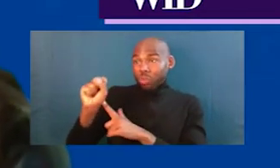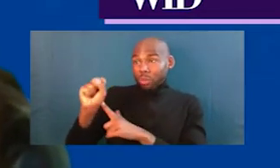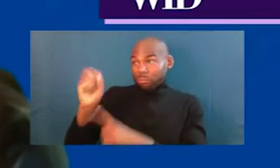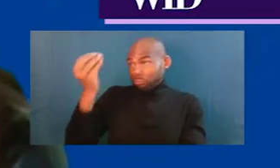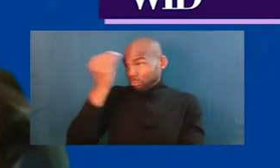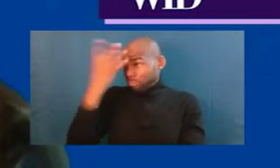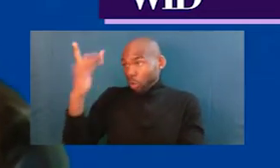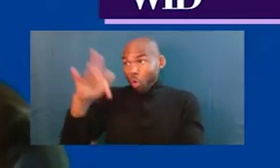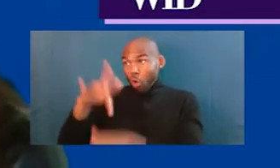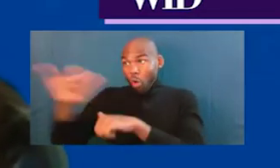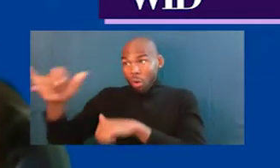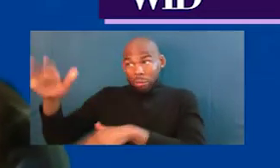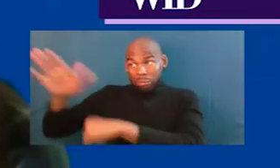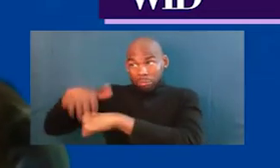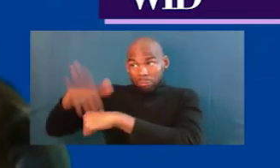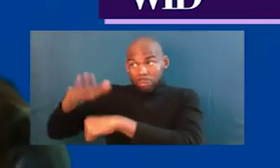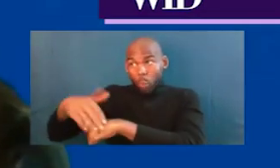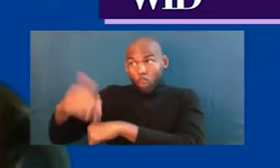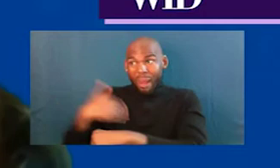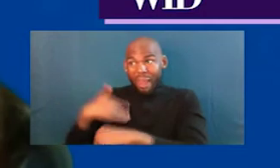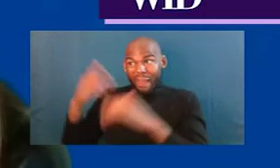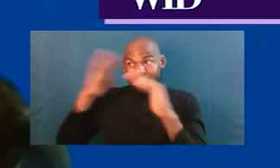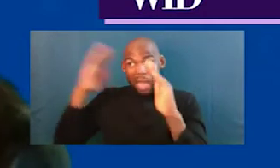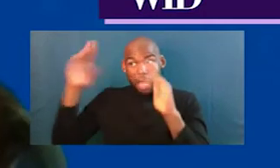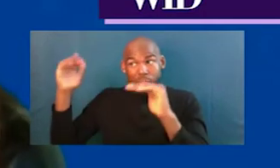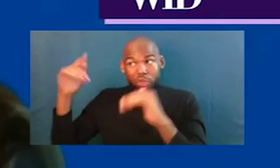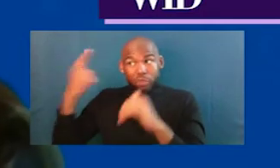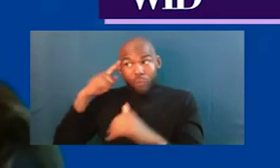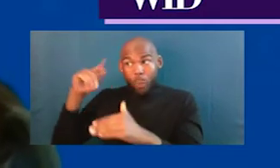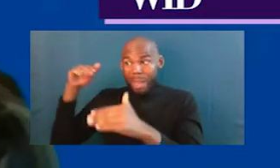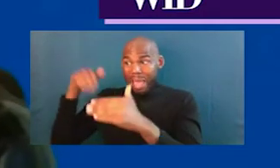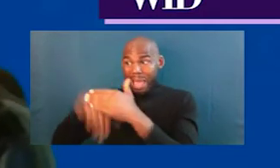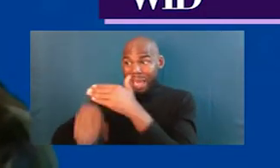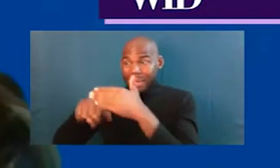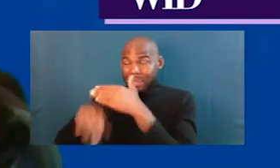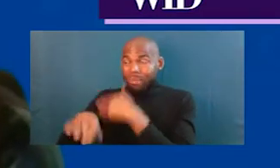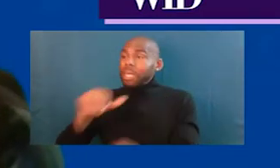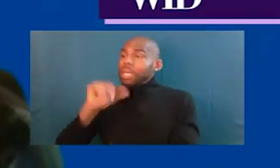around accessibility so that we don't bring them on board and then hit them with something